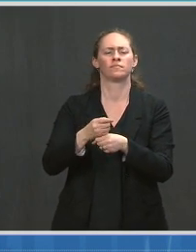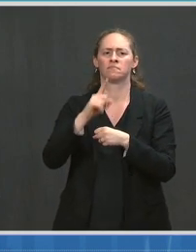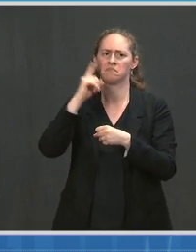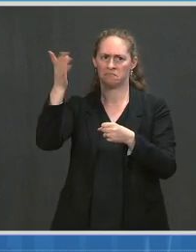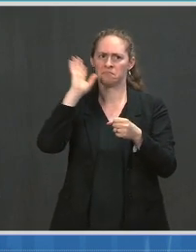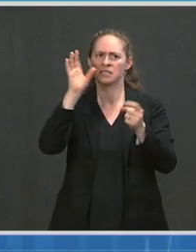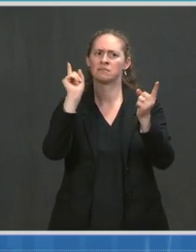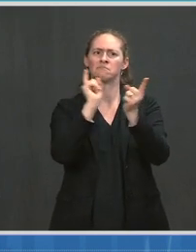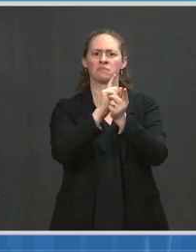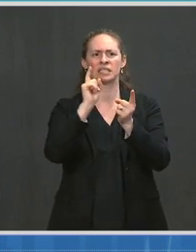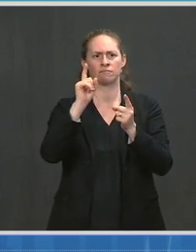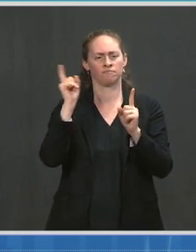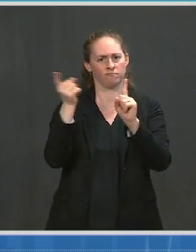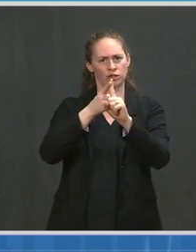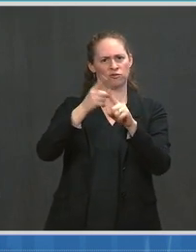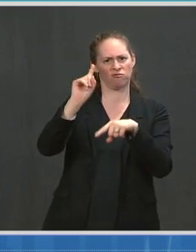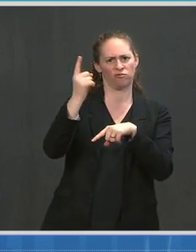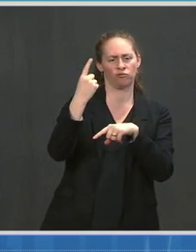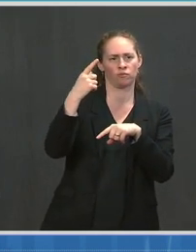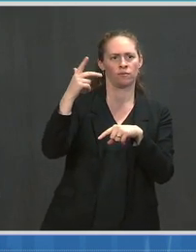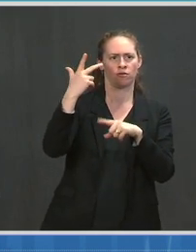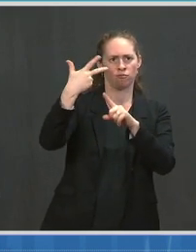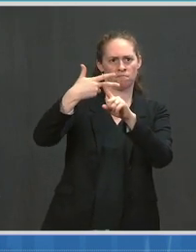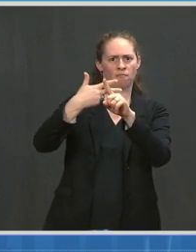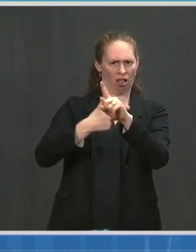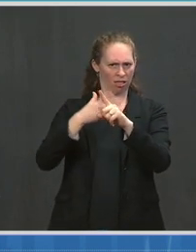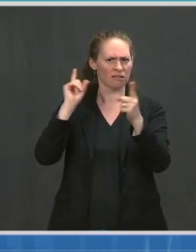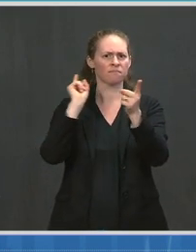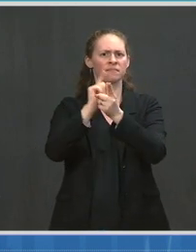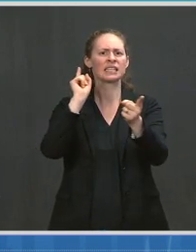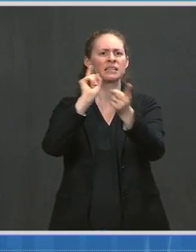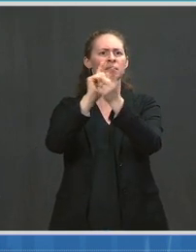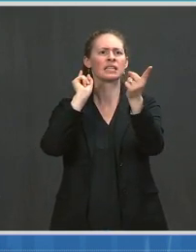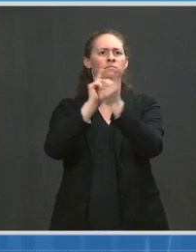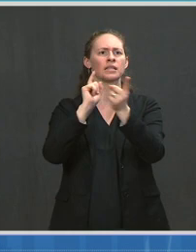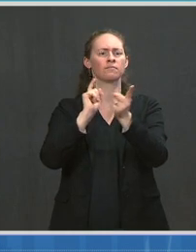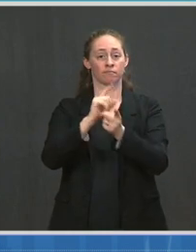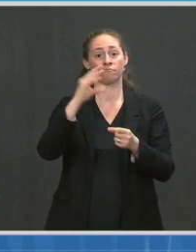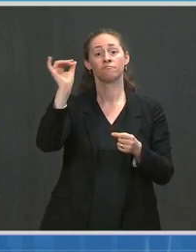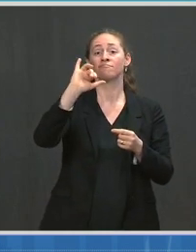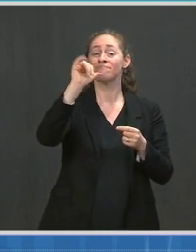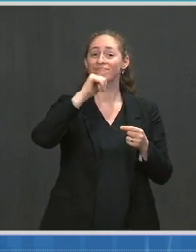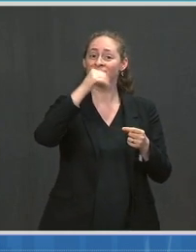We've also been working closely with J&J and we said right at the beginning that they started